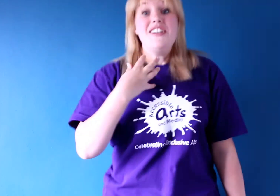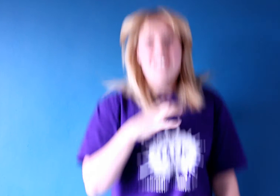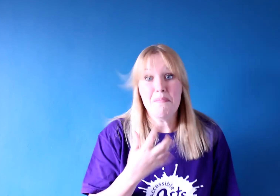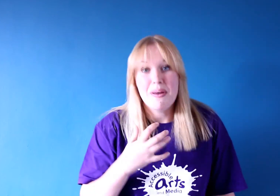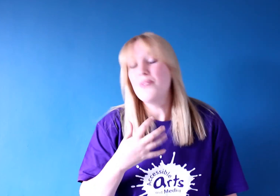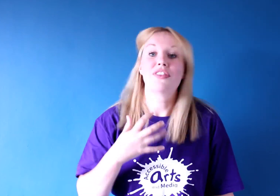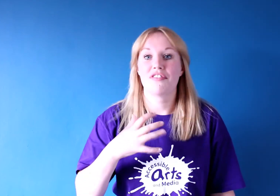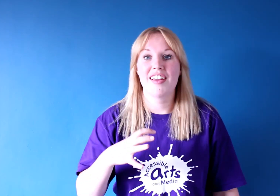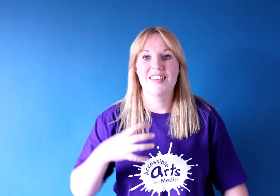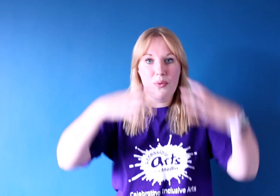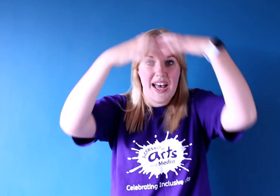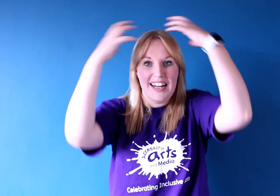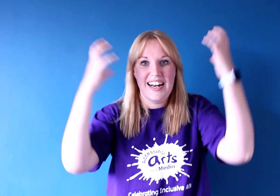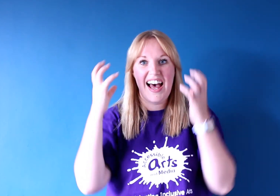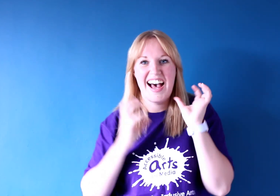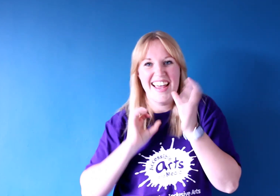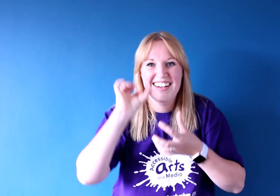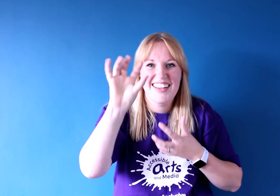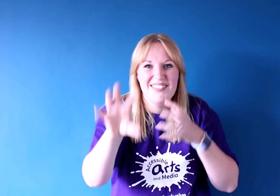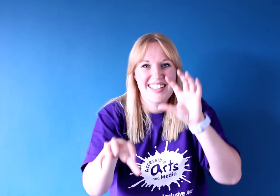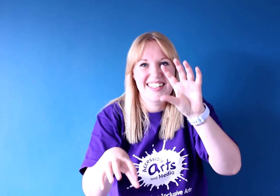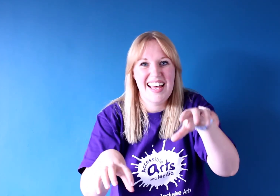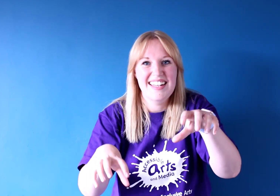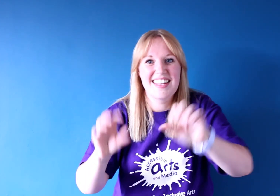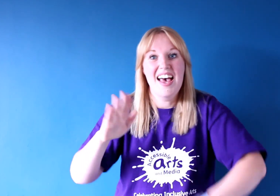Jumping with fright when a lion comes in sight.